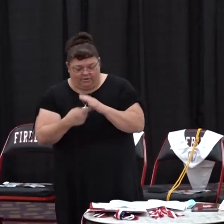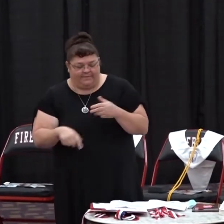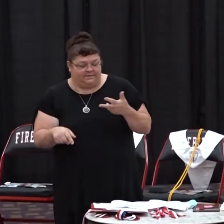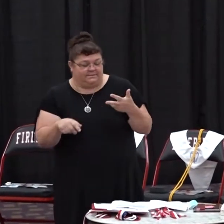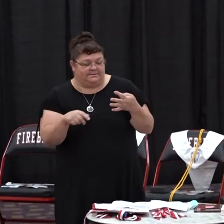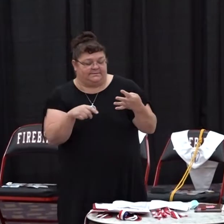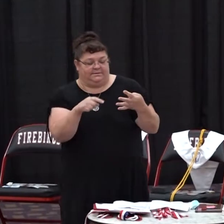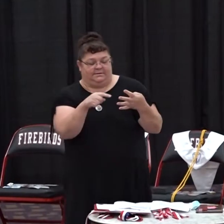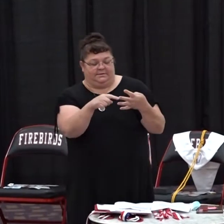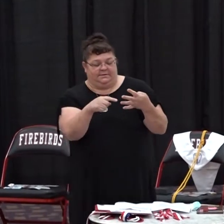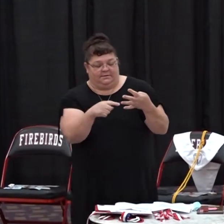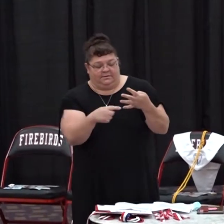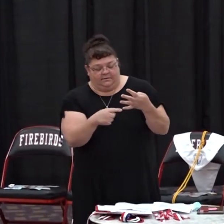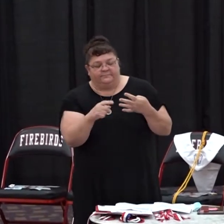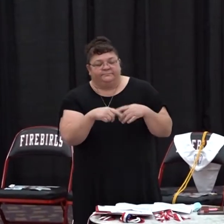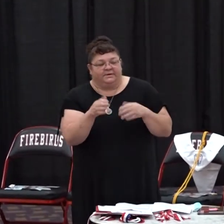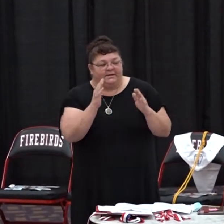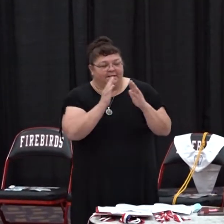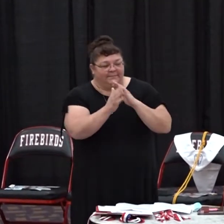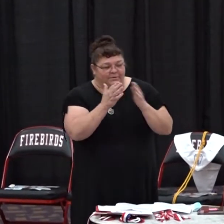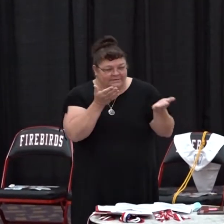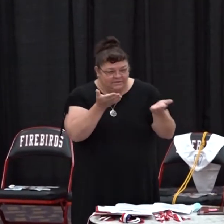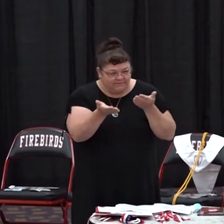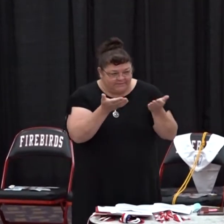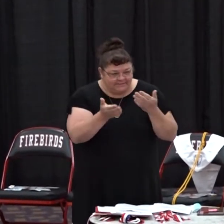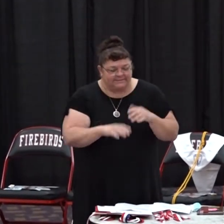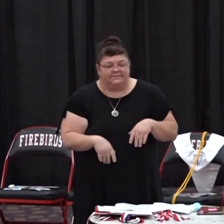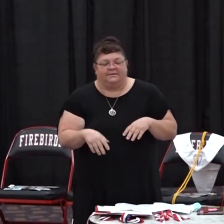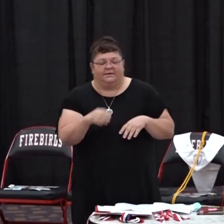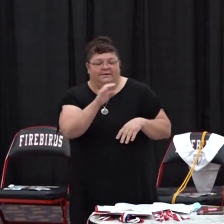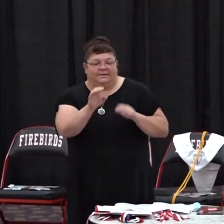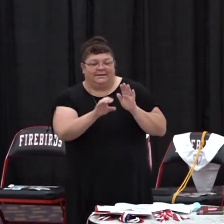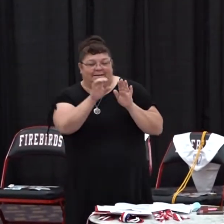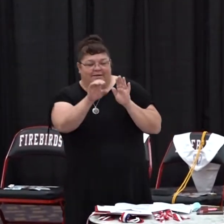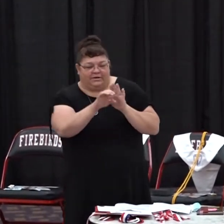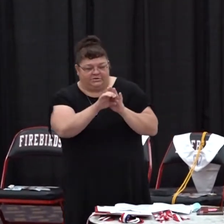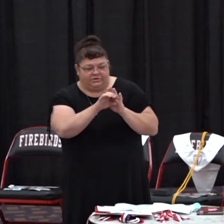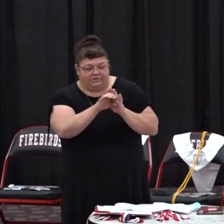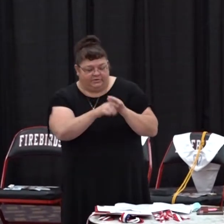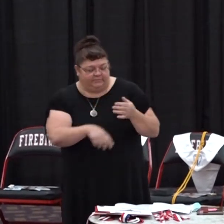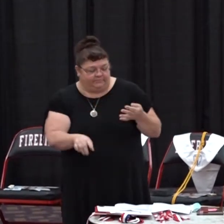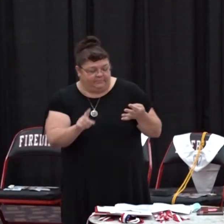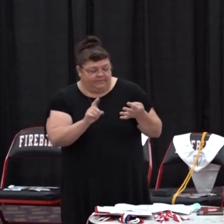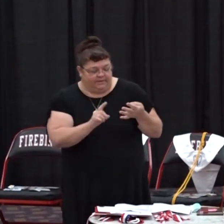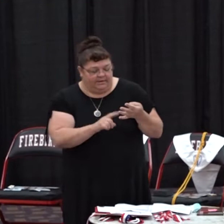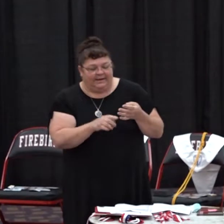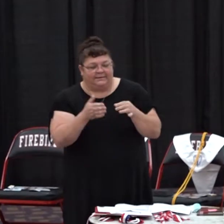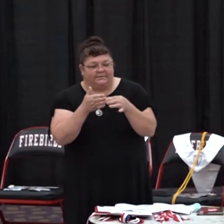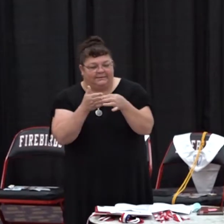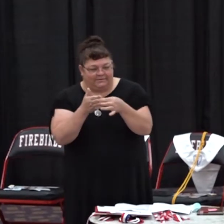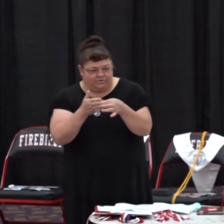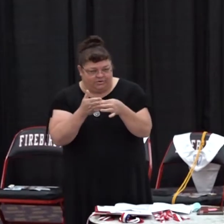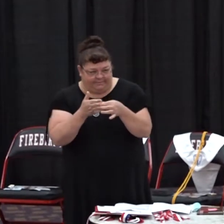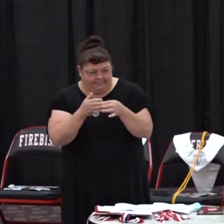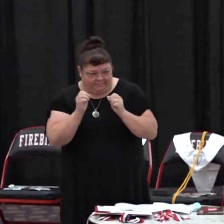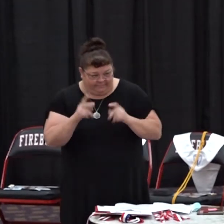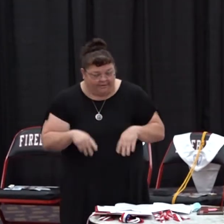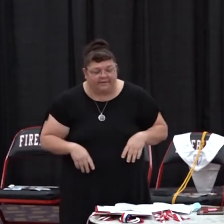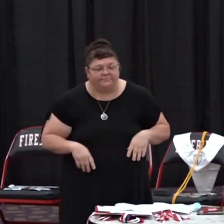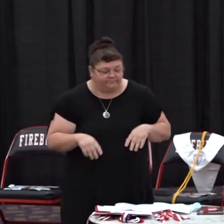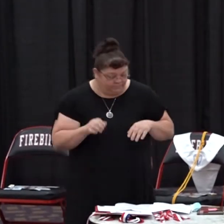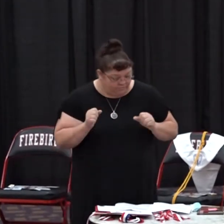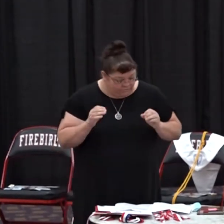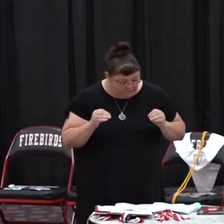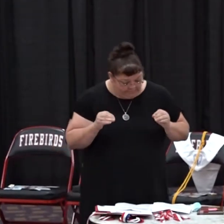The other three requirements are community service, character, and leadership.